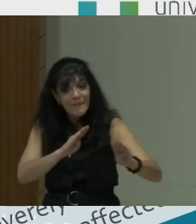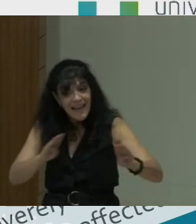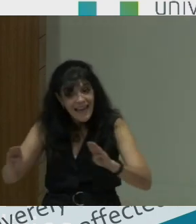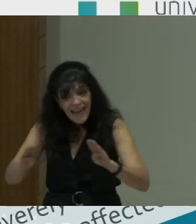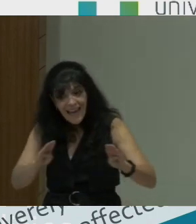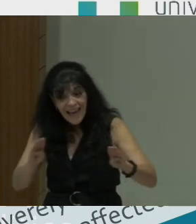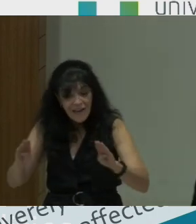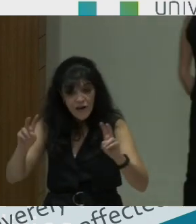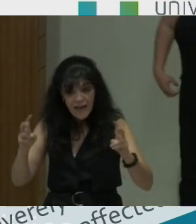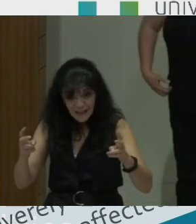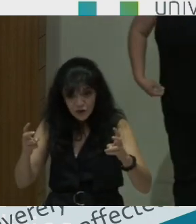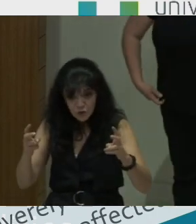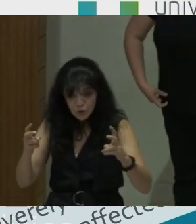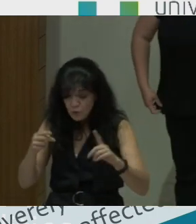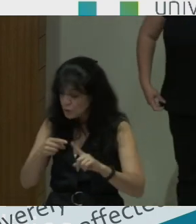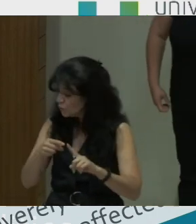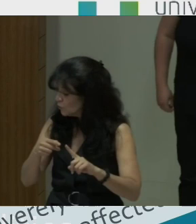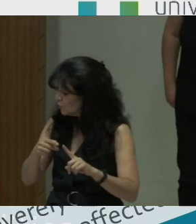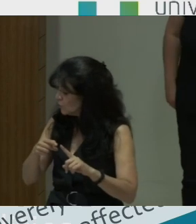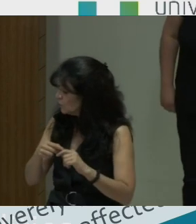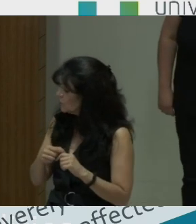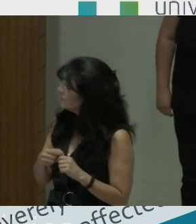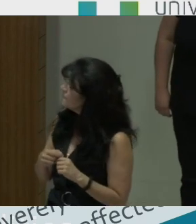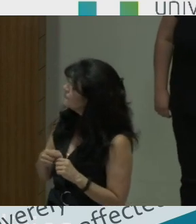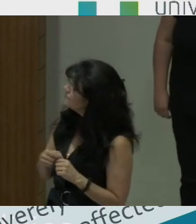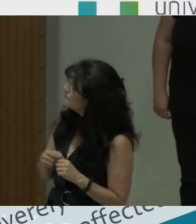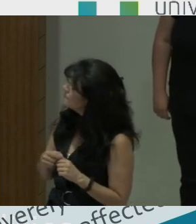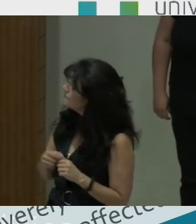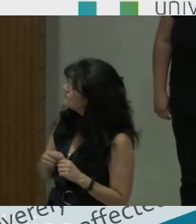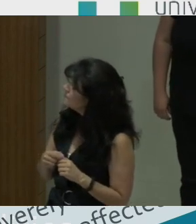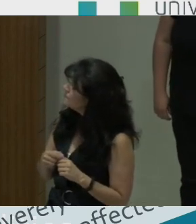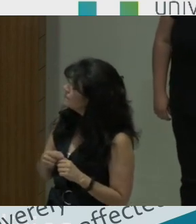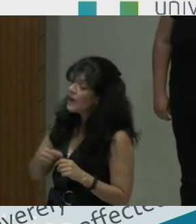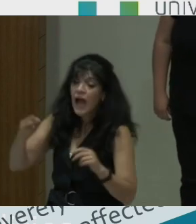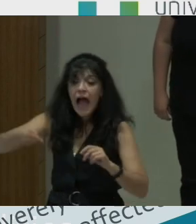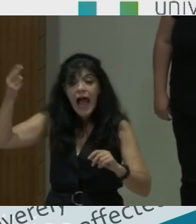So my clientele as a child and adolescent psychiatrist has an especially high risk of